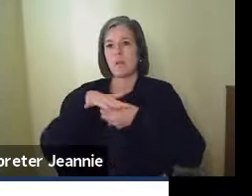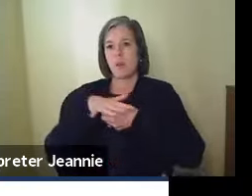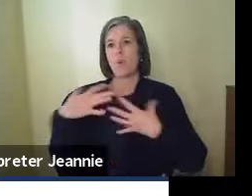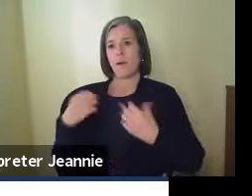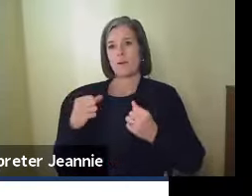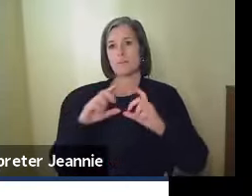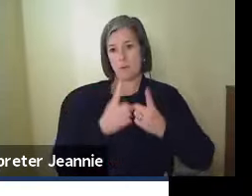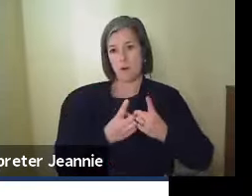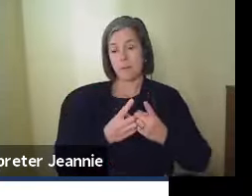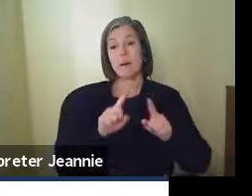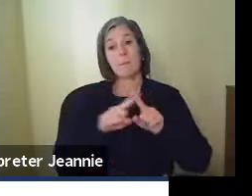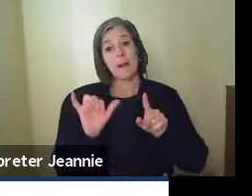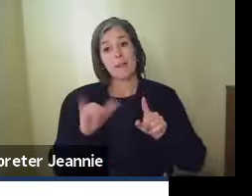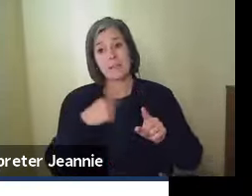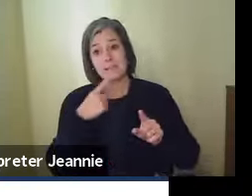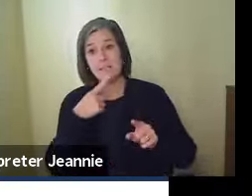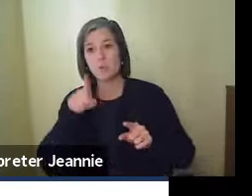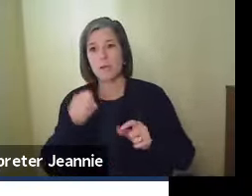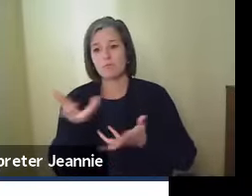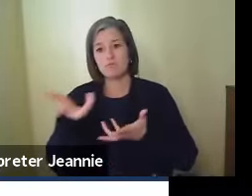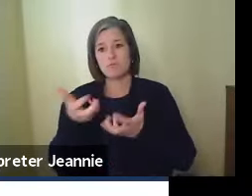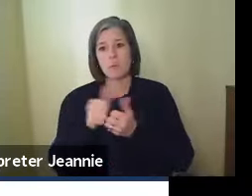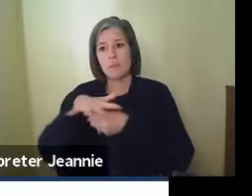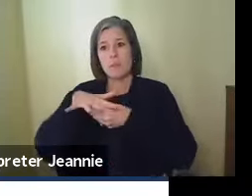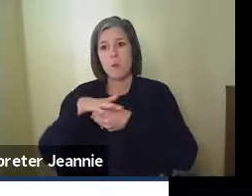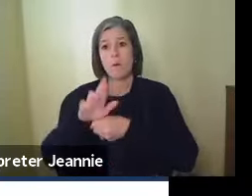although as I said you can work with your local pharmacy as well to get